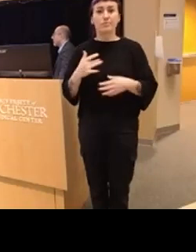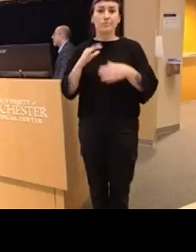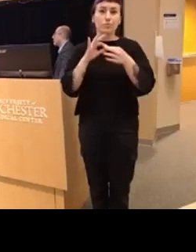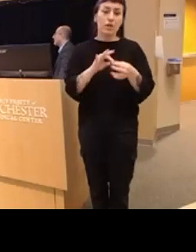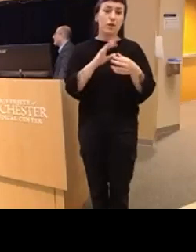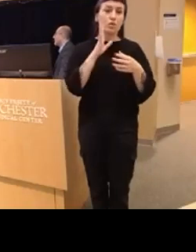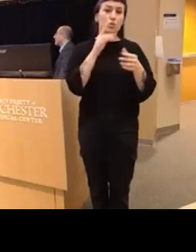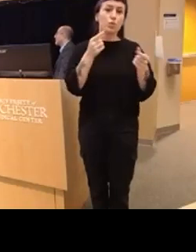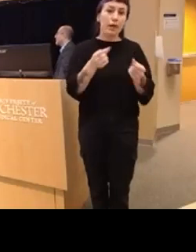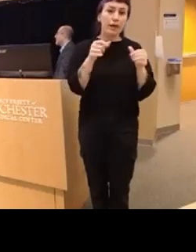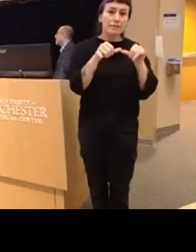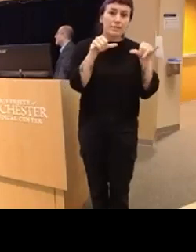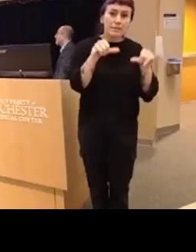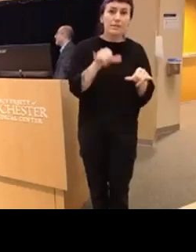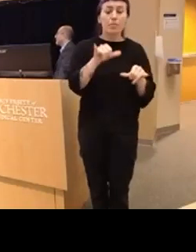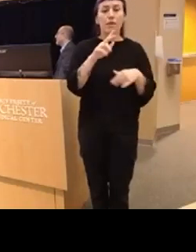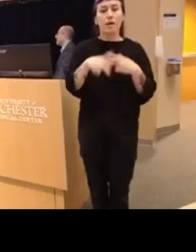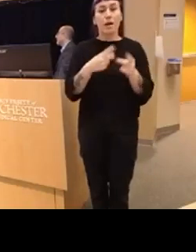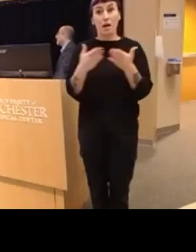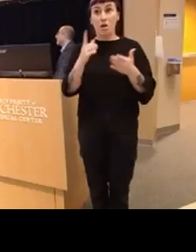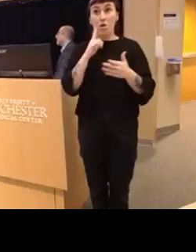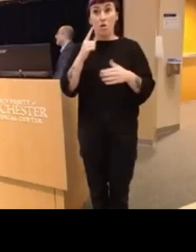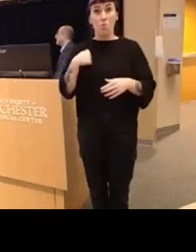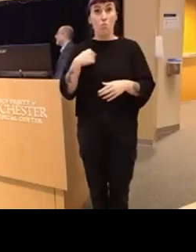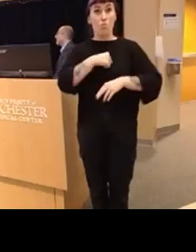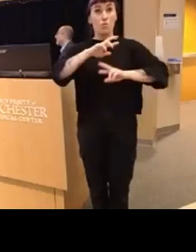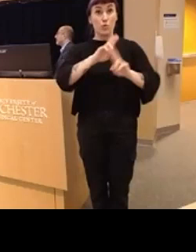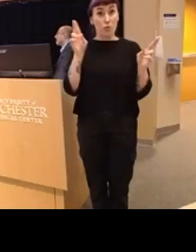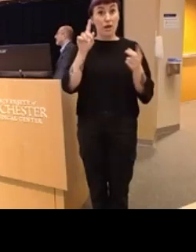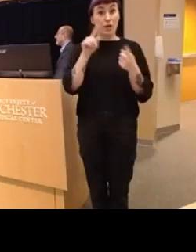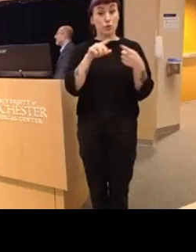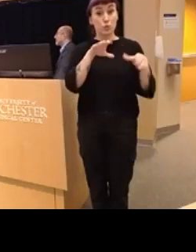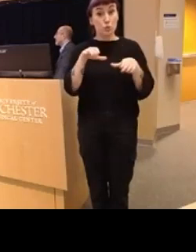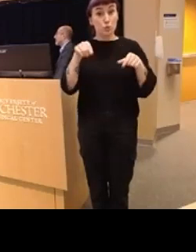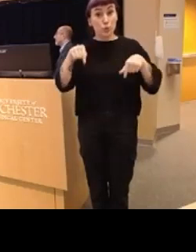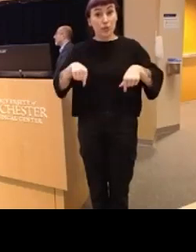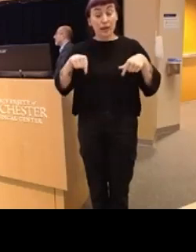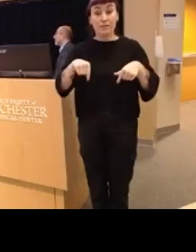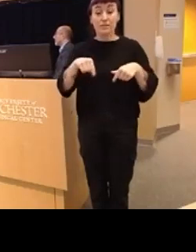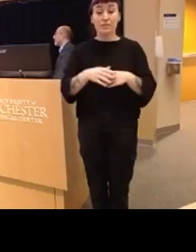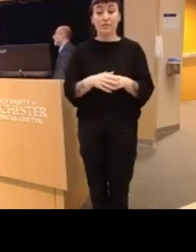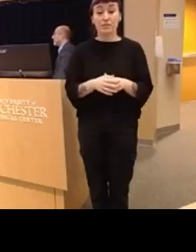those kind of things and are we ready to do this uh more of a I guess value based